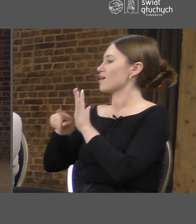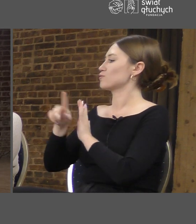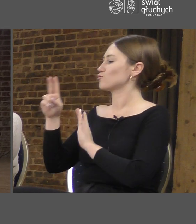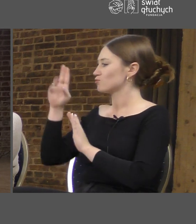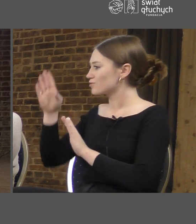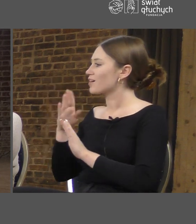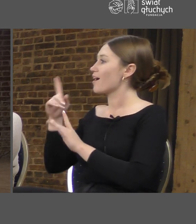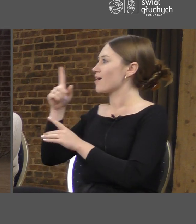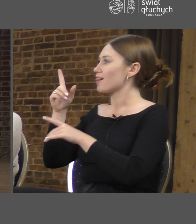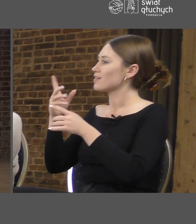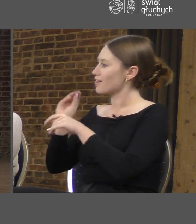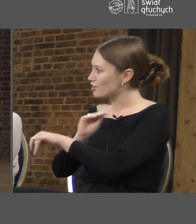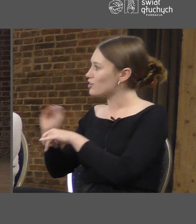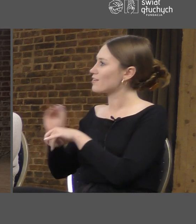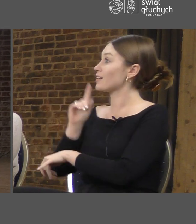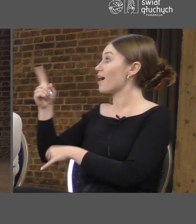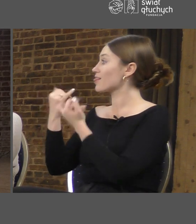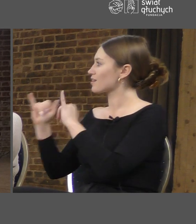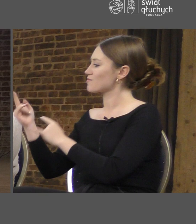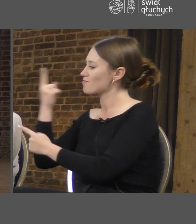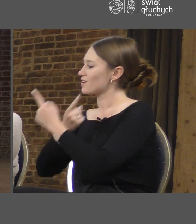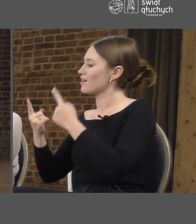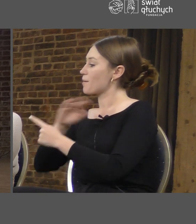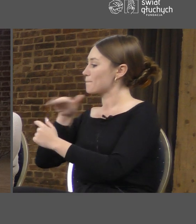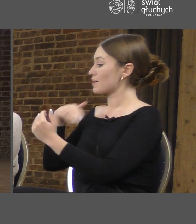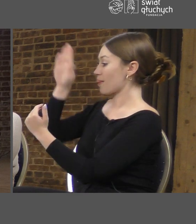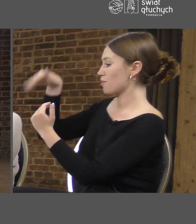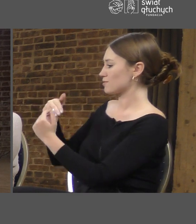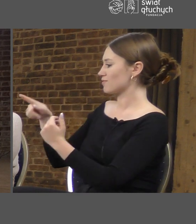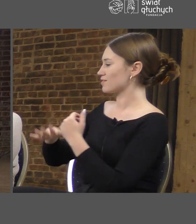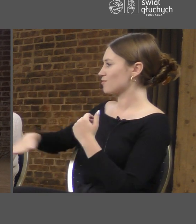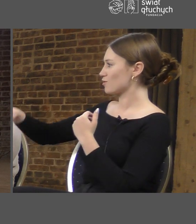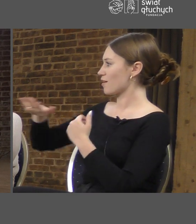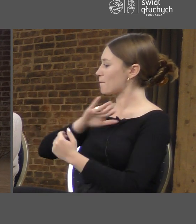But they don't think the other way, to adapt the environment to our needs.